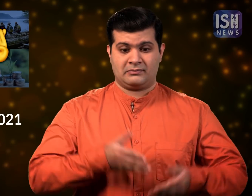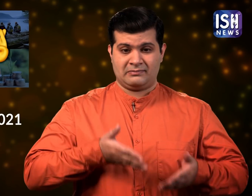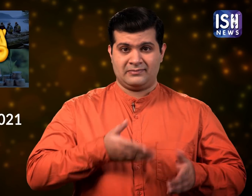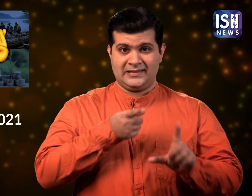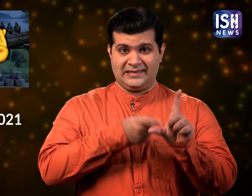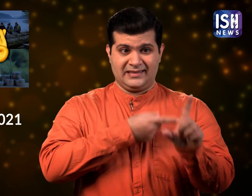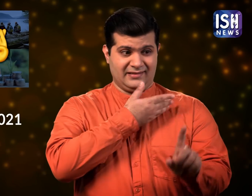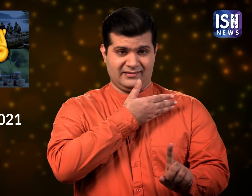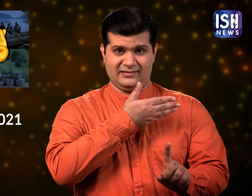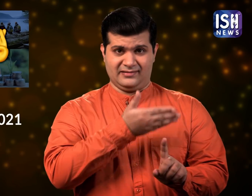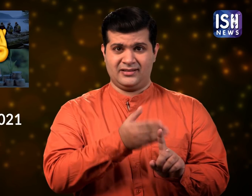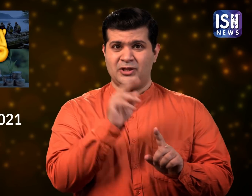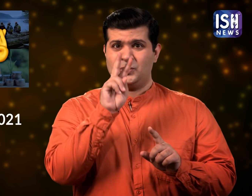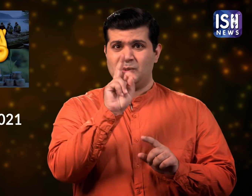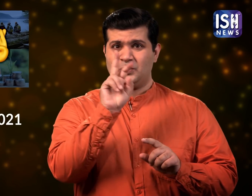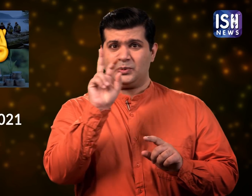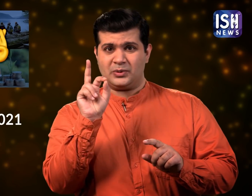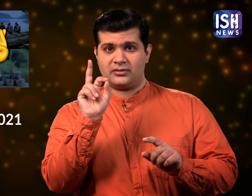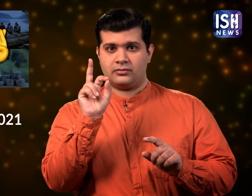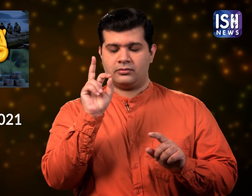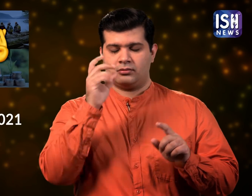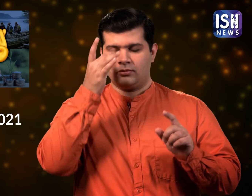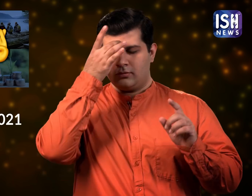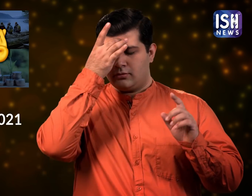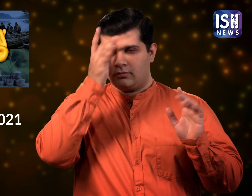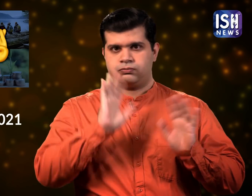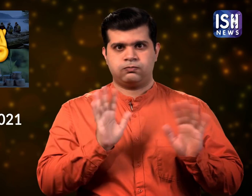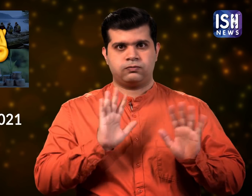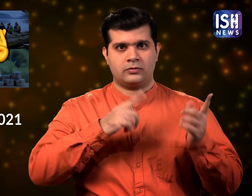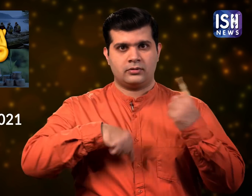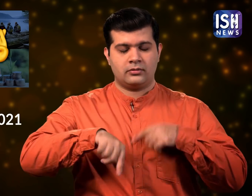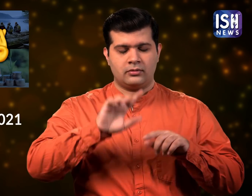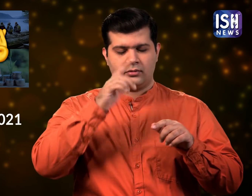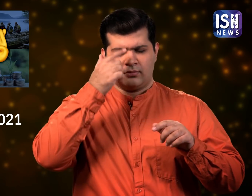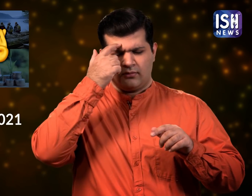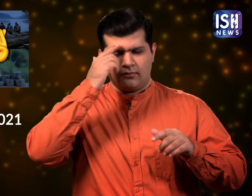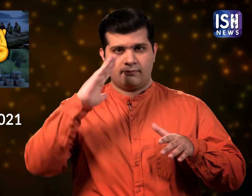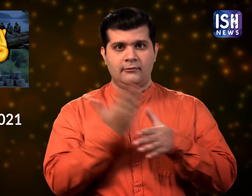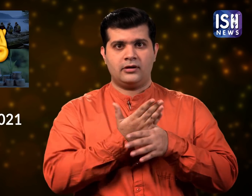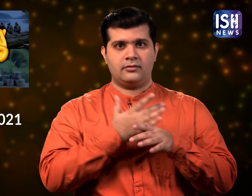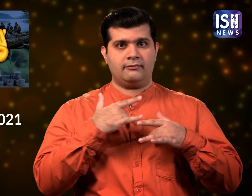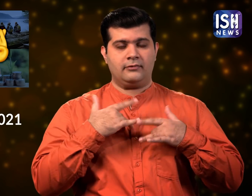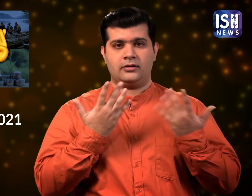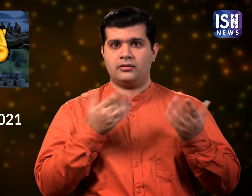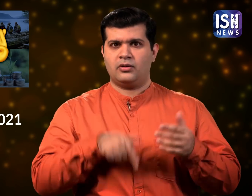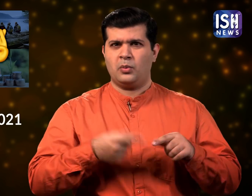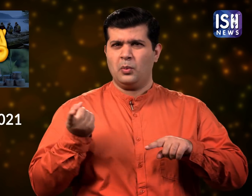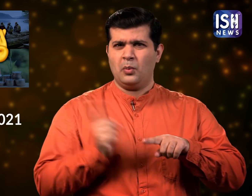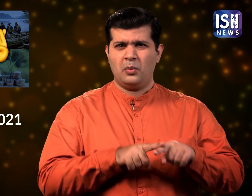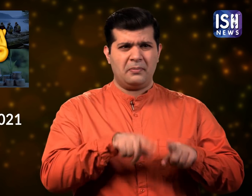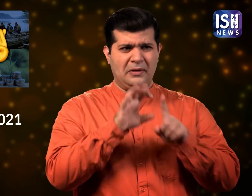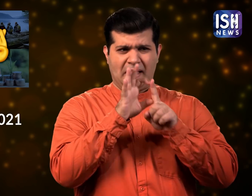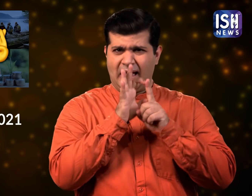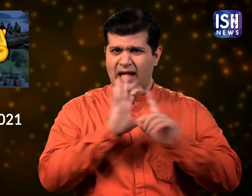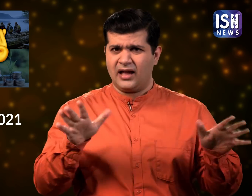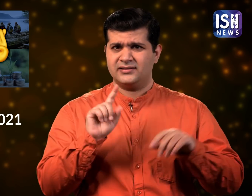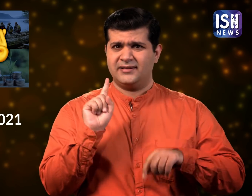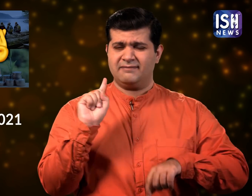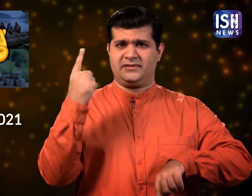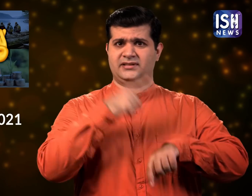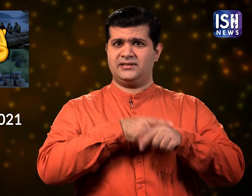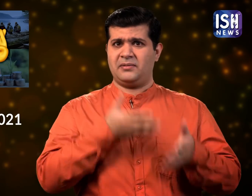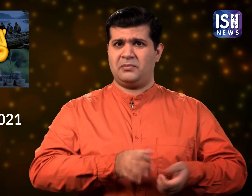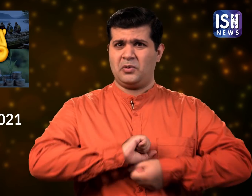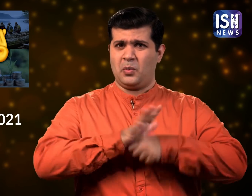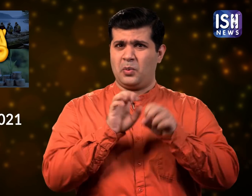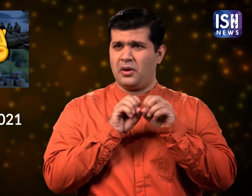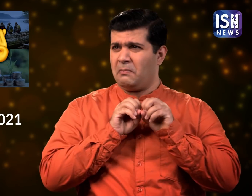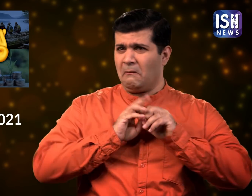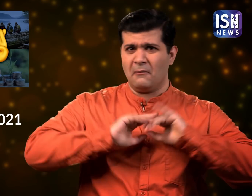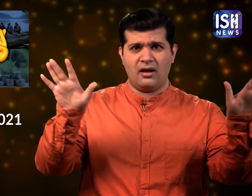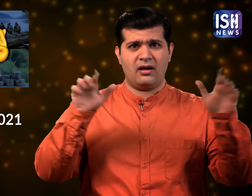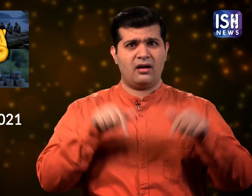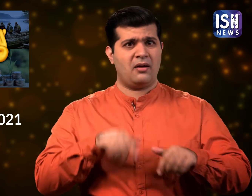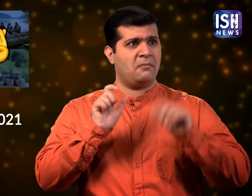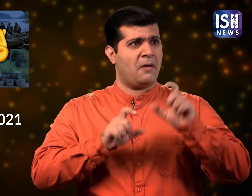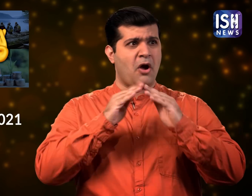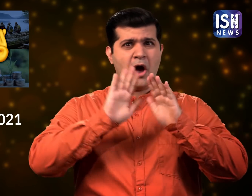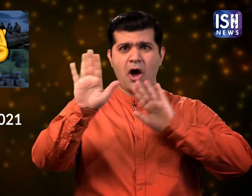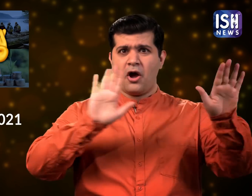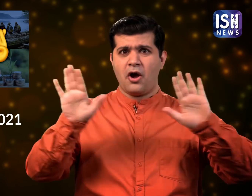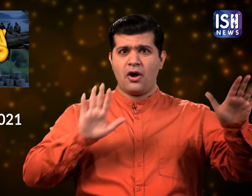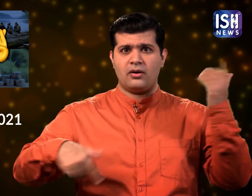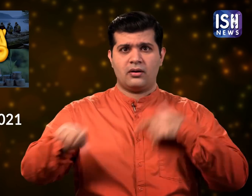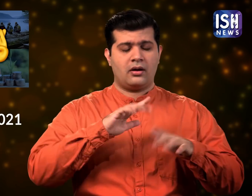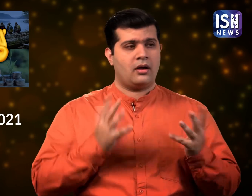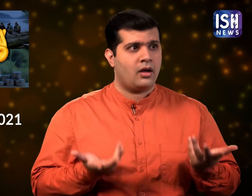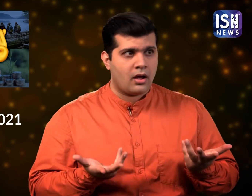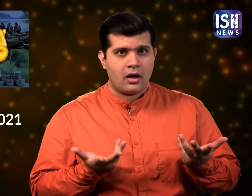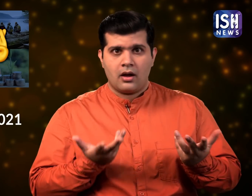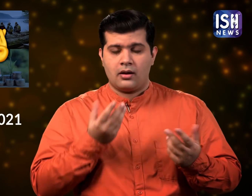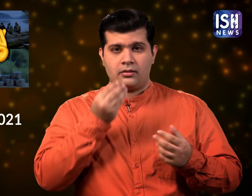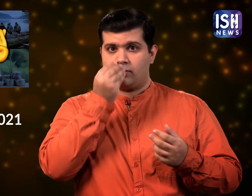The year 2020 was marked by the dangerous coronavirus. People stayed at home and it was not easy.